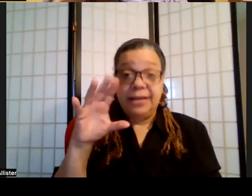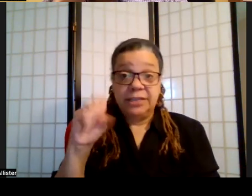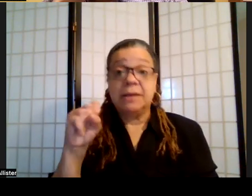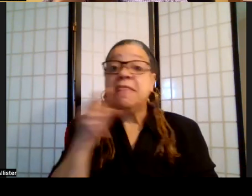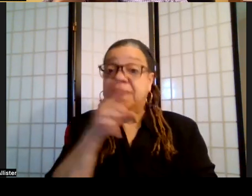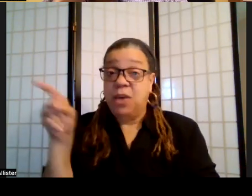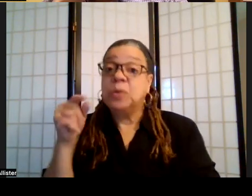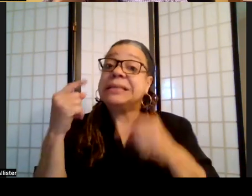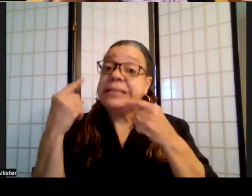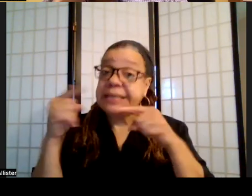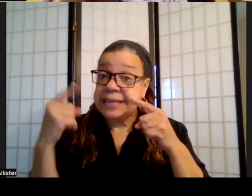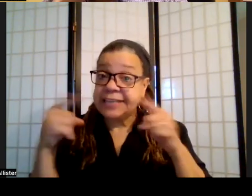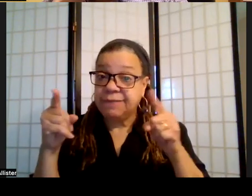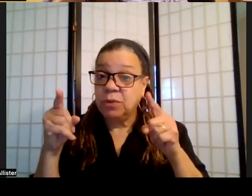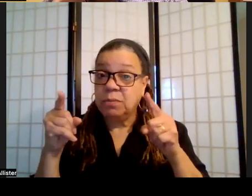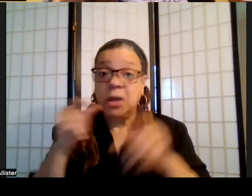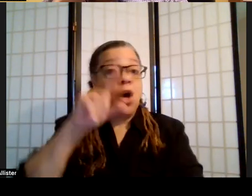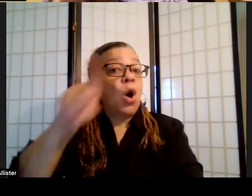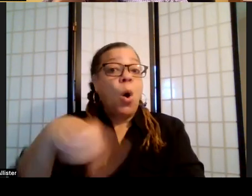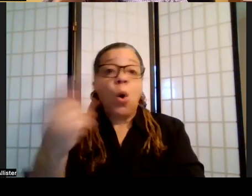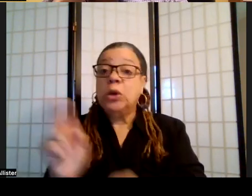it-- the antibiotics are only used when really appropriate and necessary.